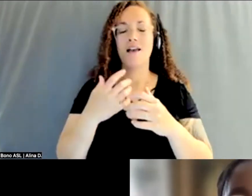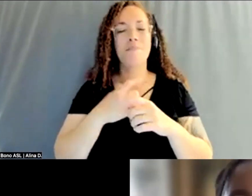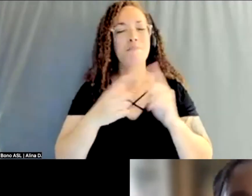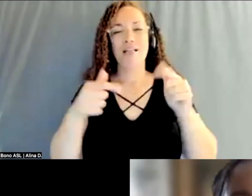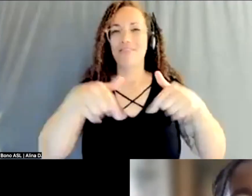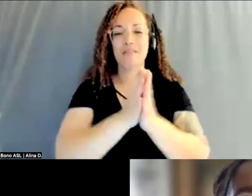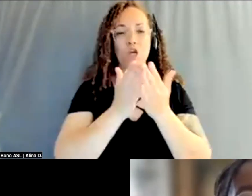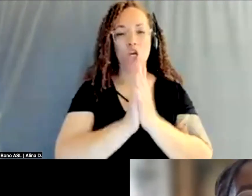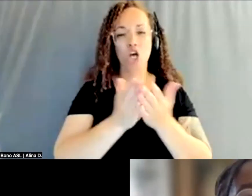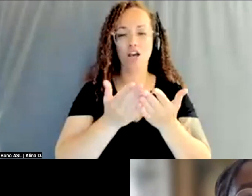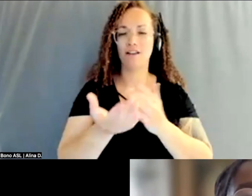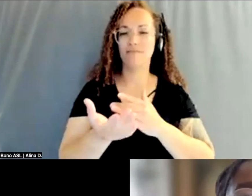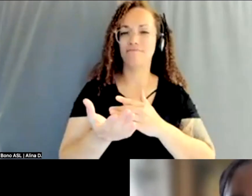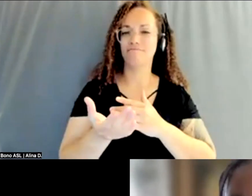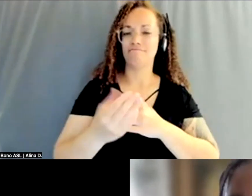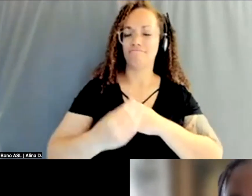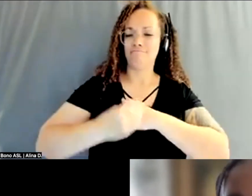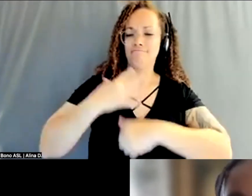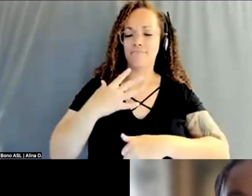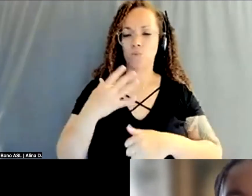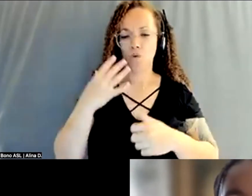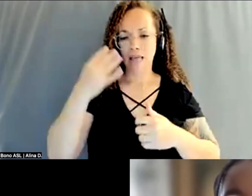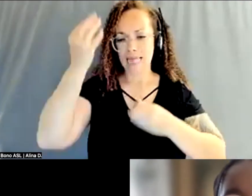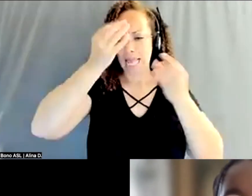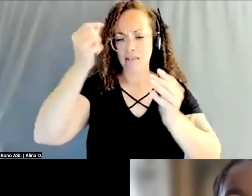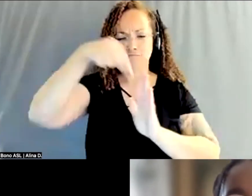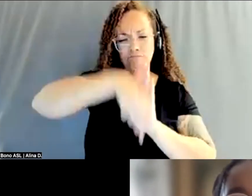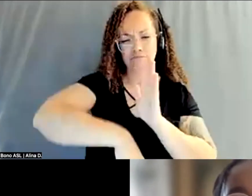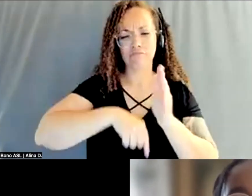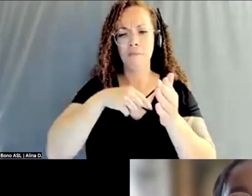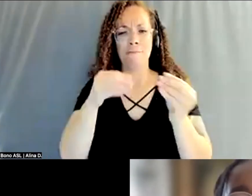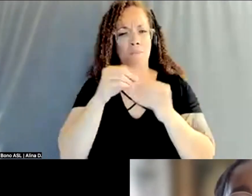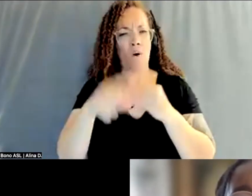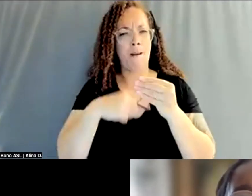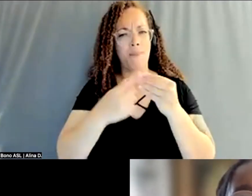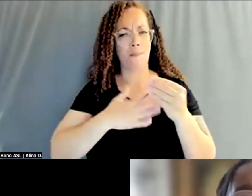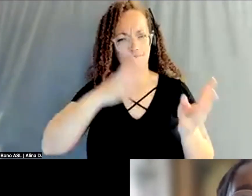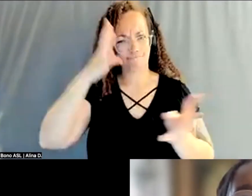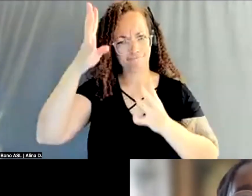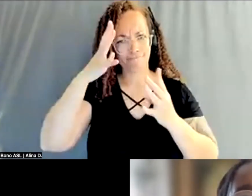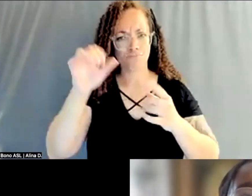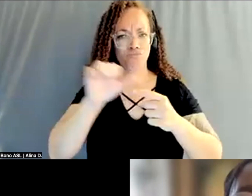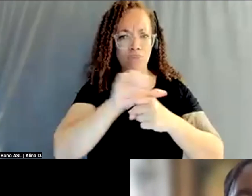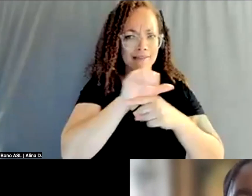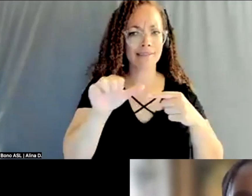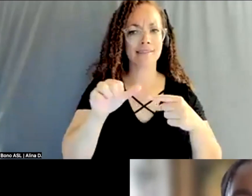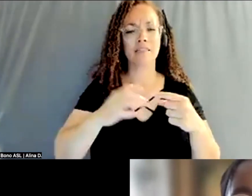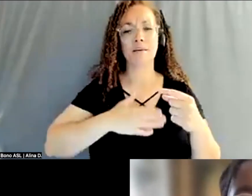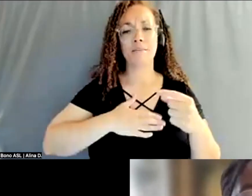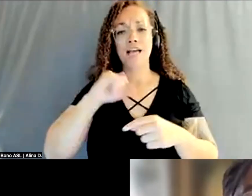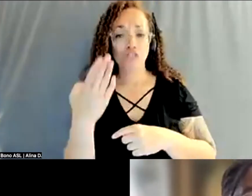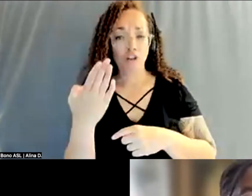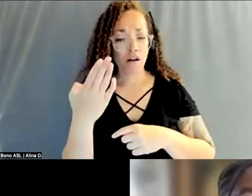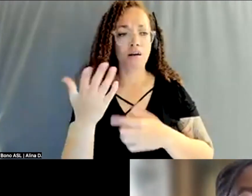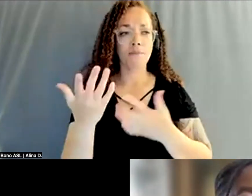practice, but like my job and like some of the things that we are passing down to youth and,